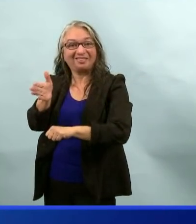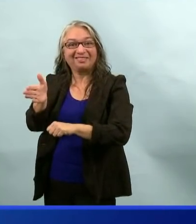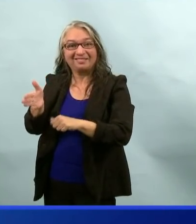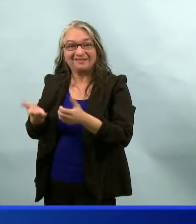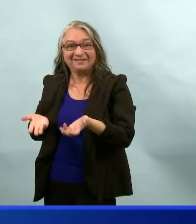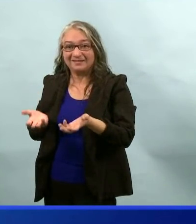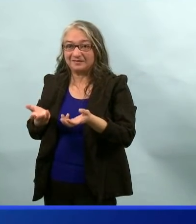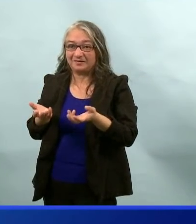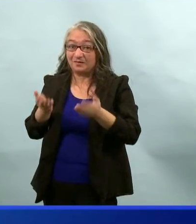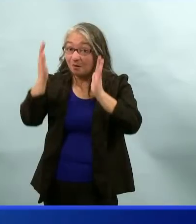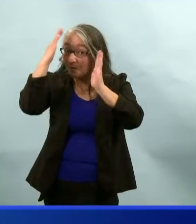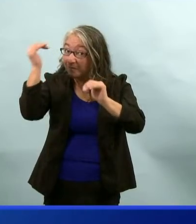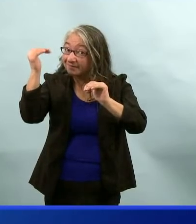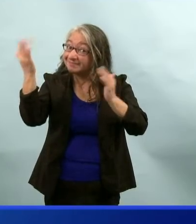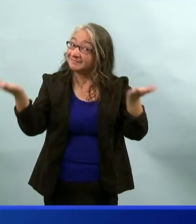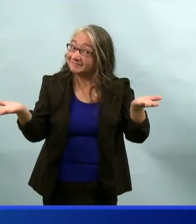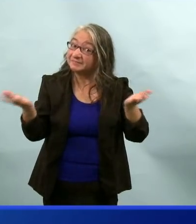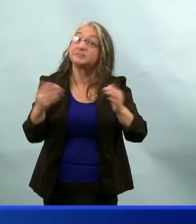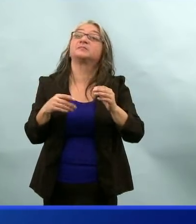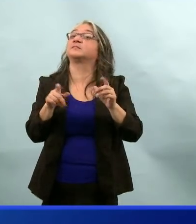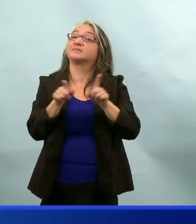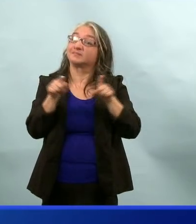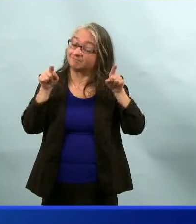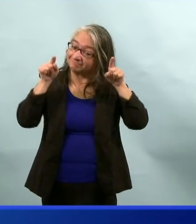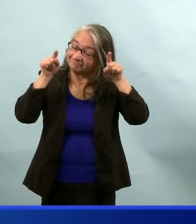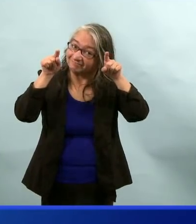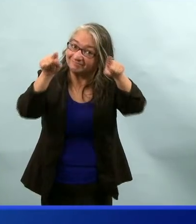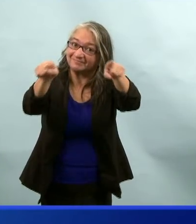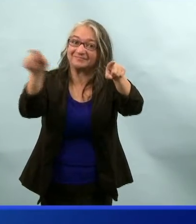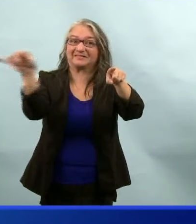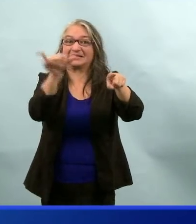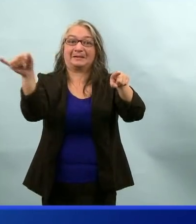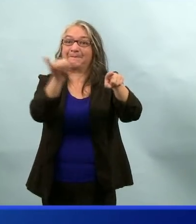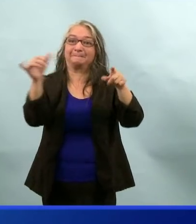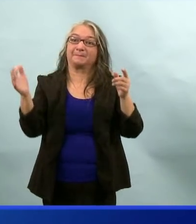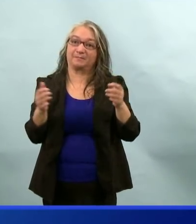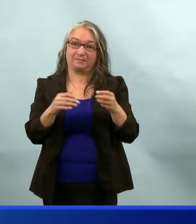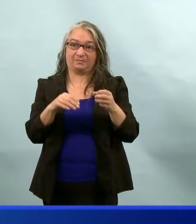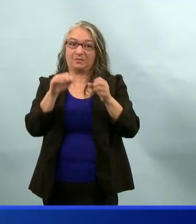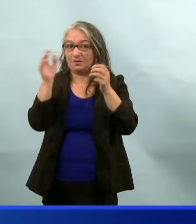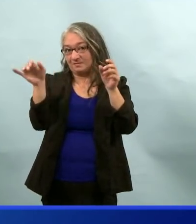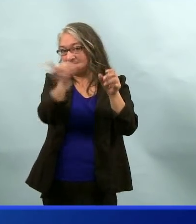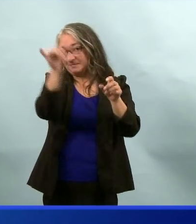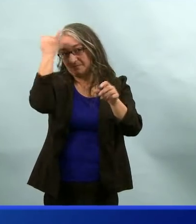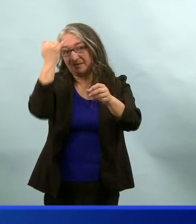see a similar thing with this vaccine there's no reason to expect that the immune response would be